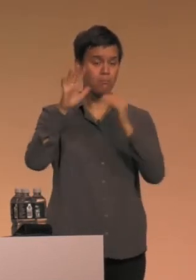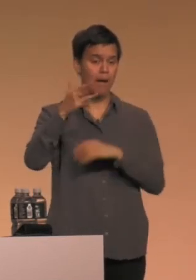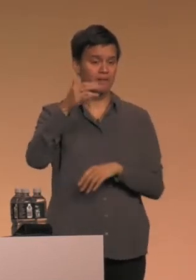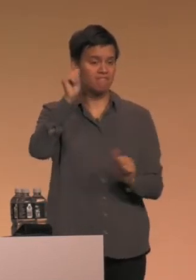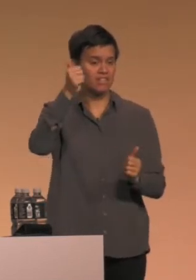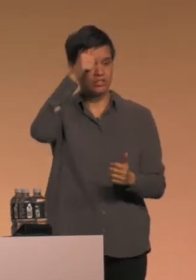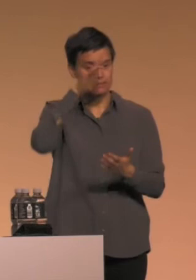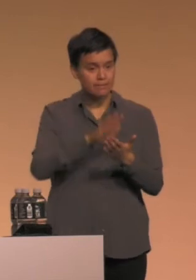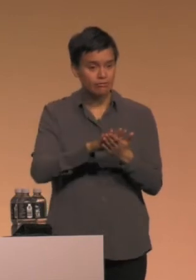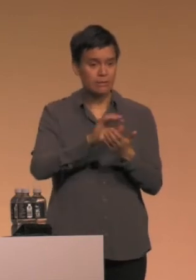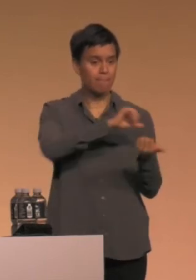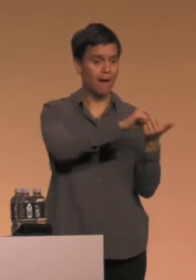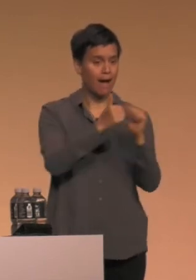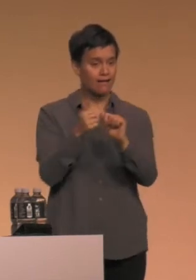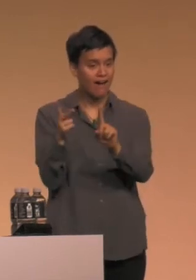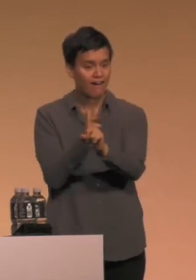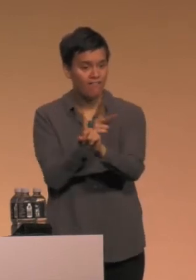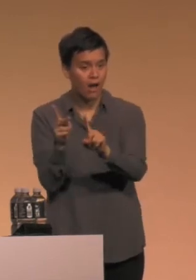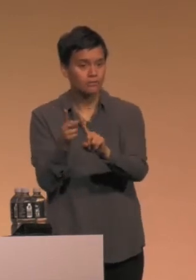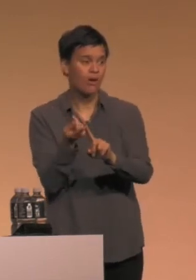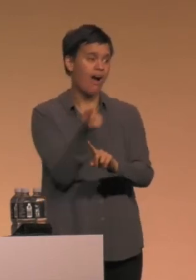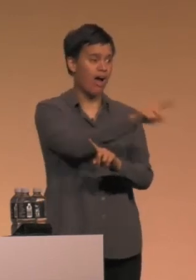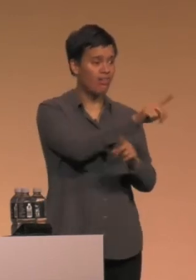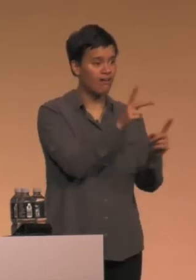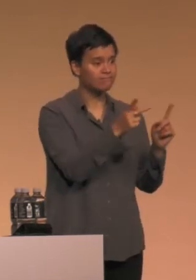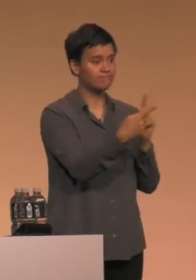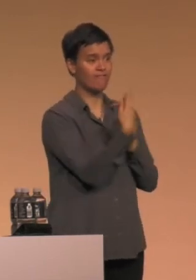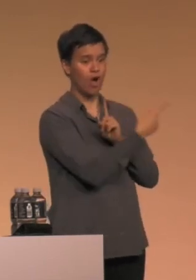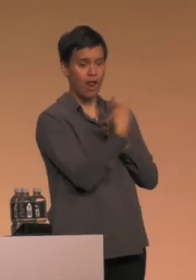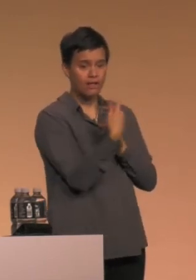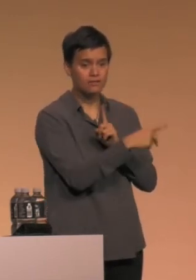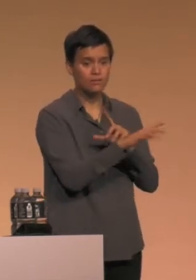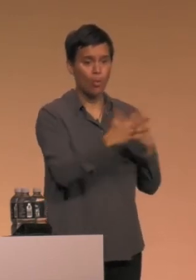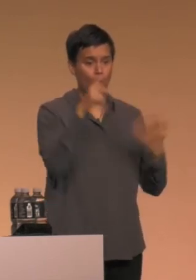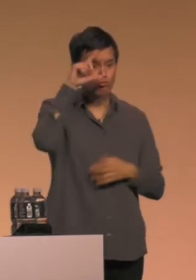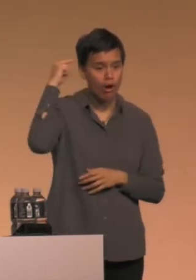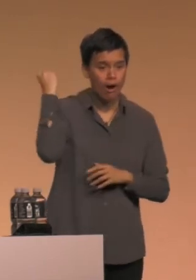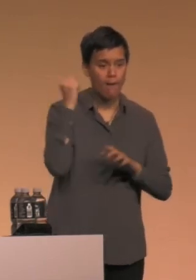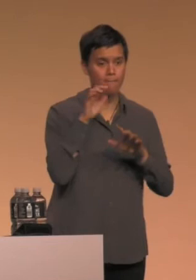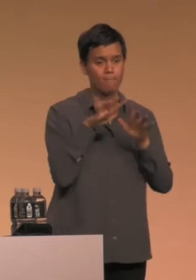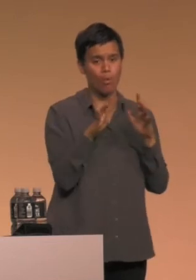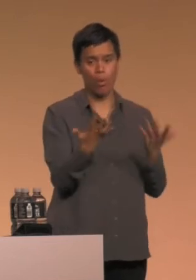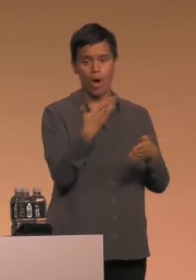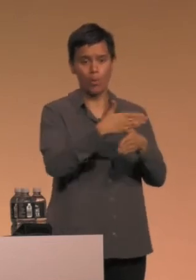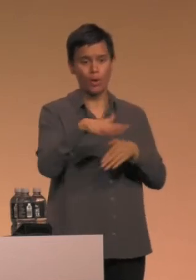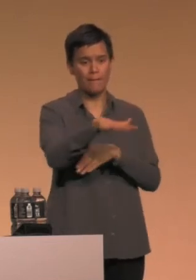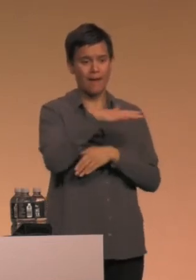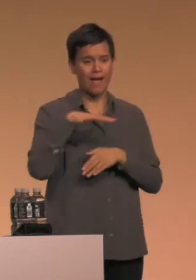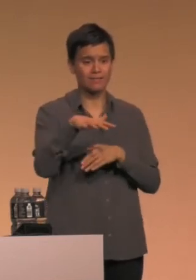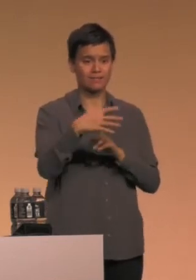partner violence, violence by non-partners, crime, active hostility, workplace, physical violence,